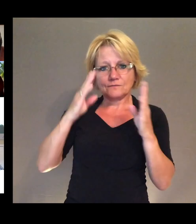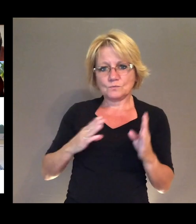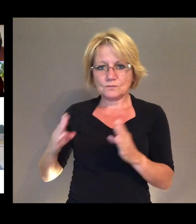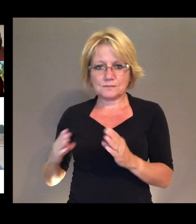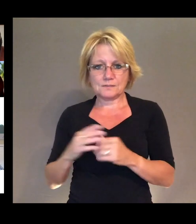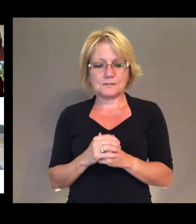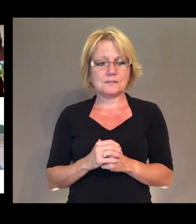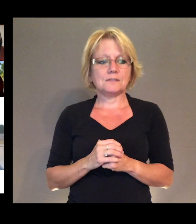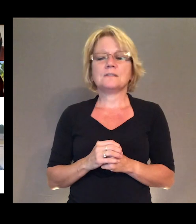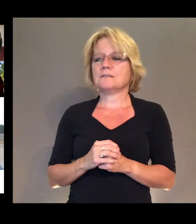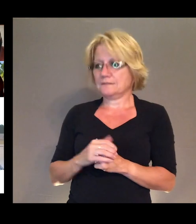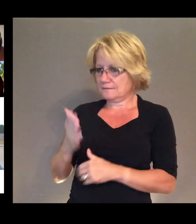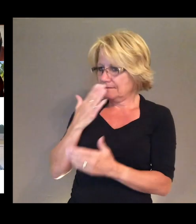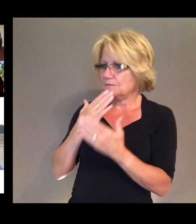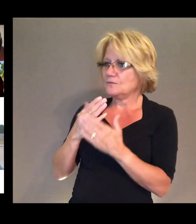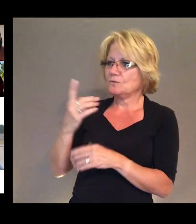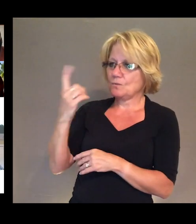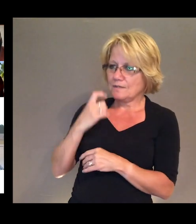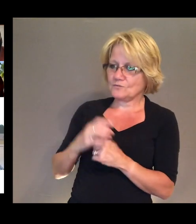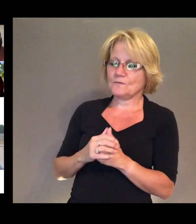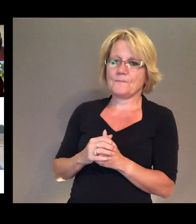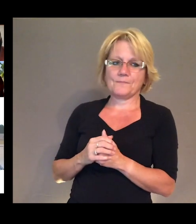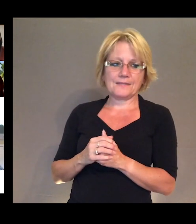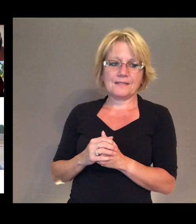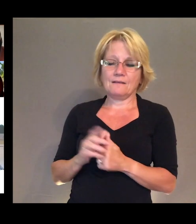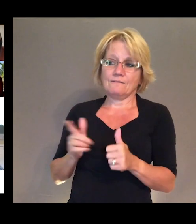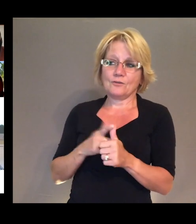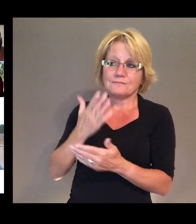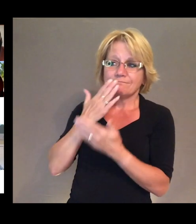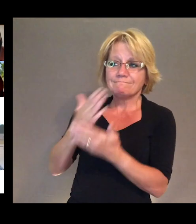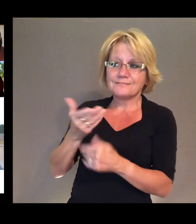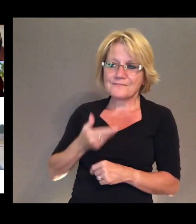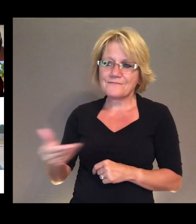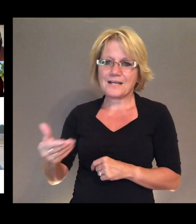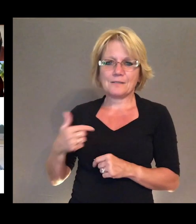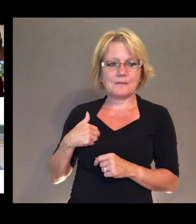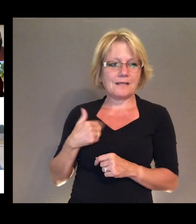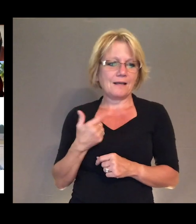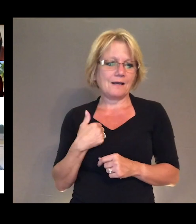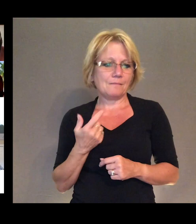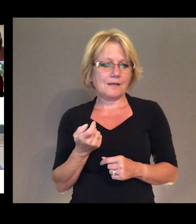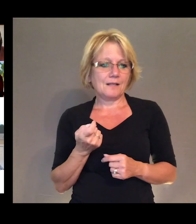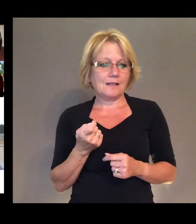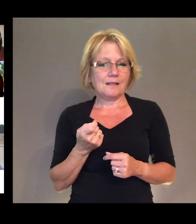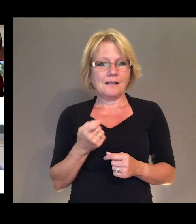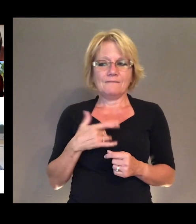This is a good question. I wanna start by saying thanks for having me. I'm a little bit honored and humbled to be here